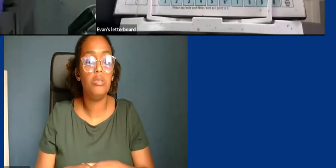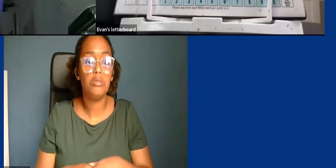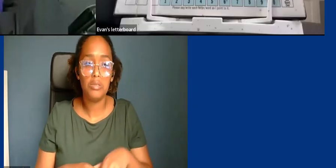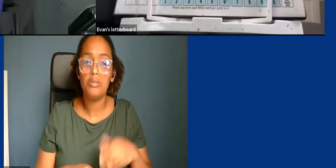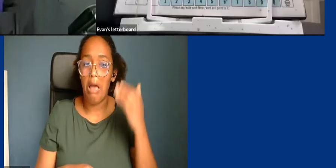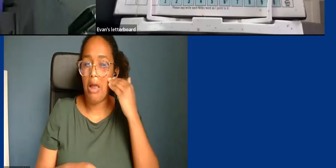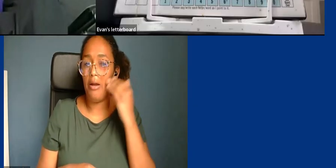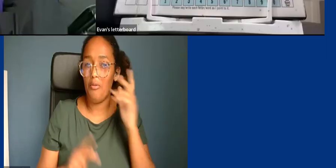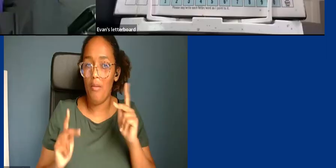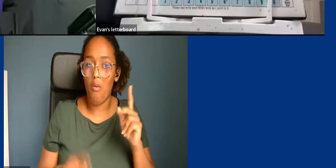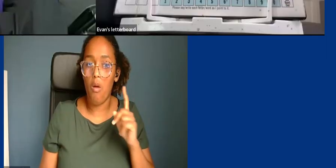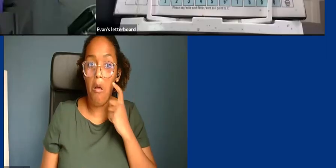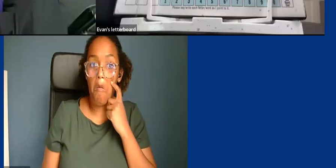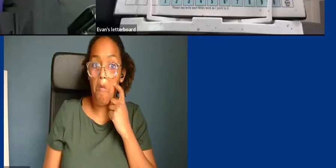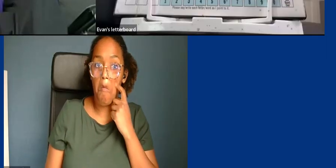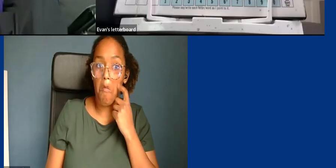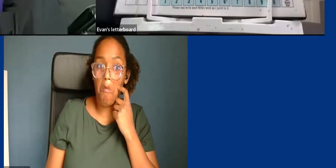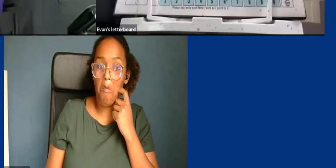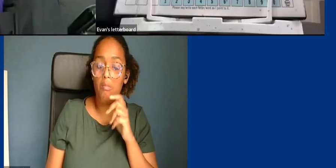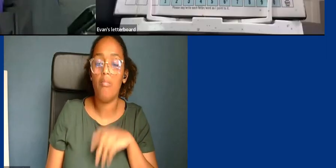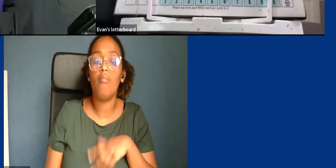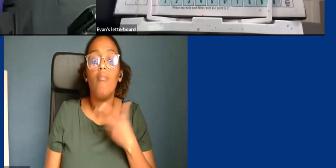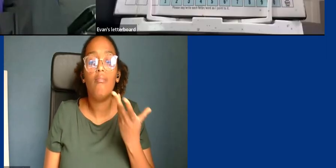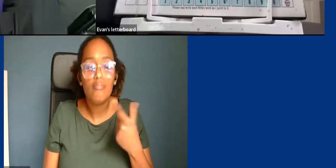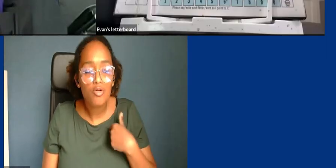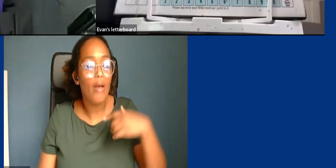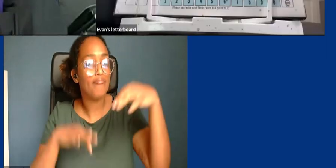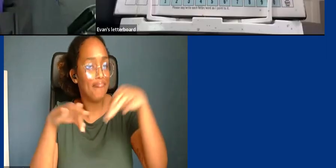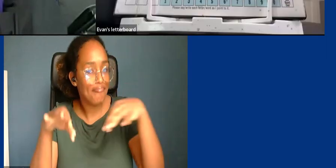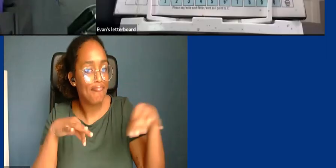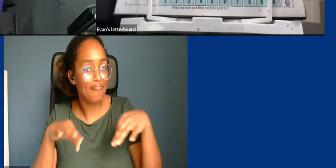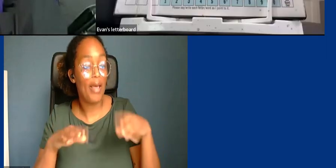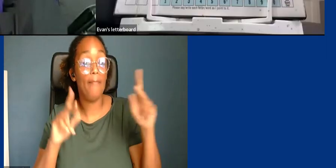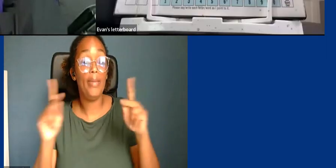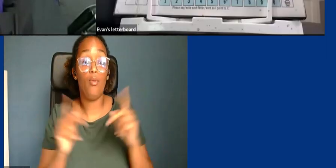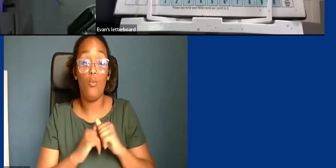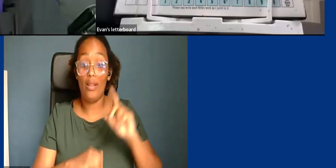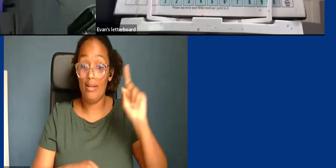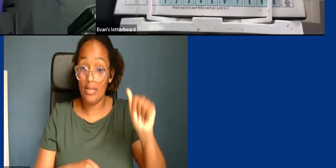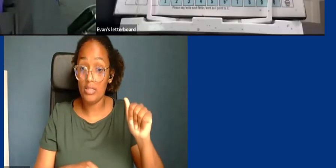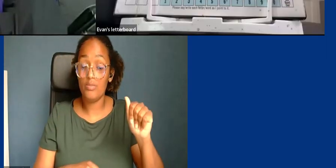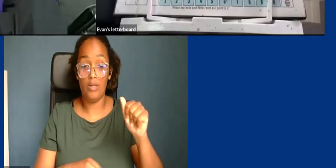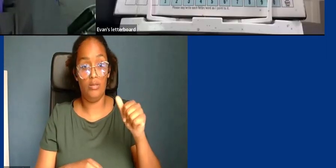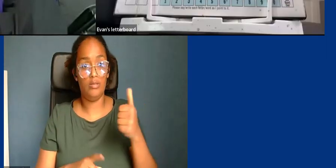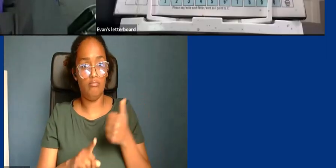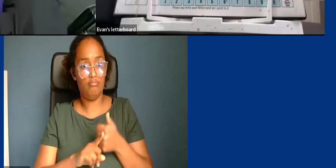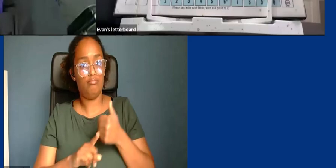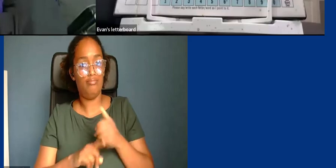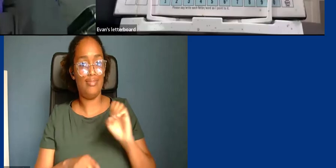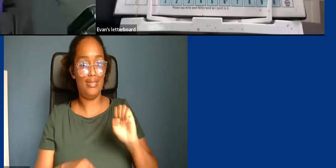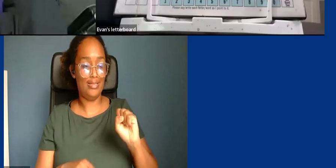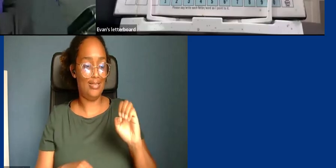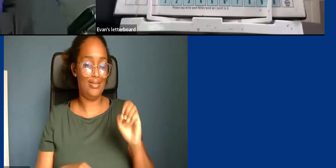went on to explain that people with disabilities are sexual just like temporarily able-bodied